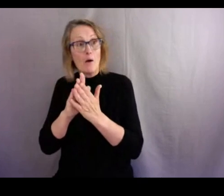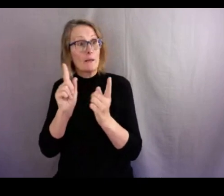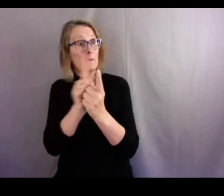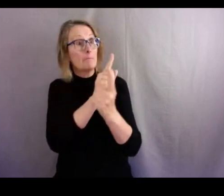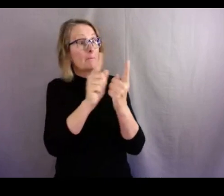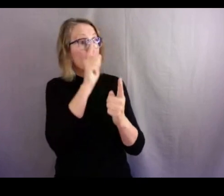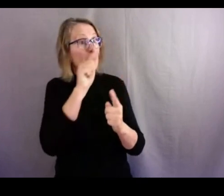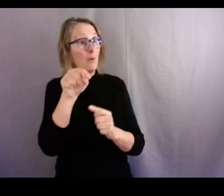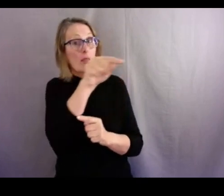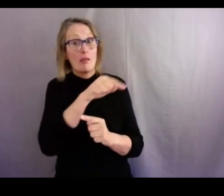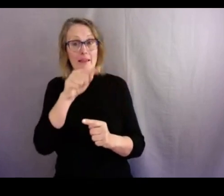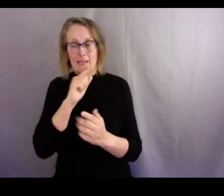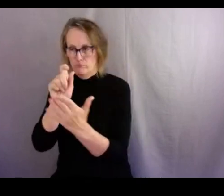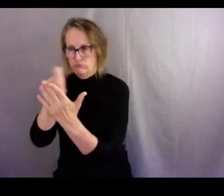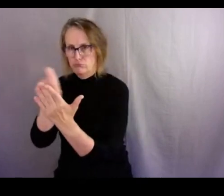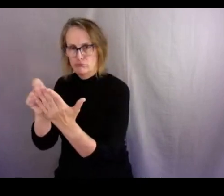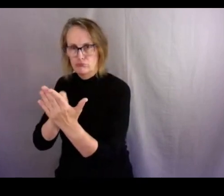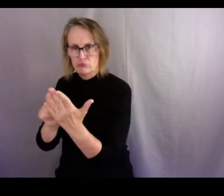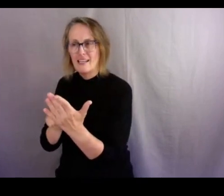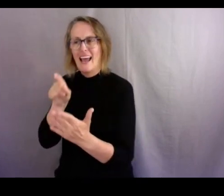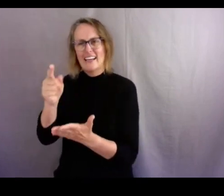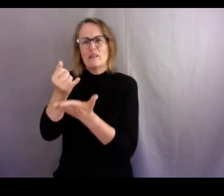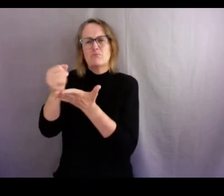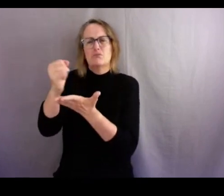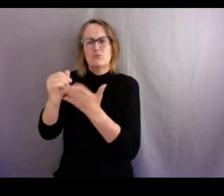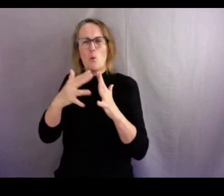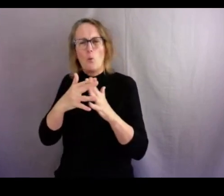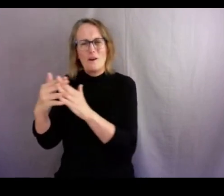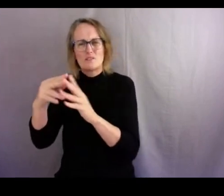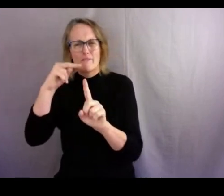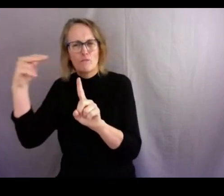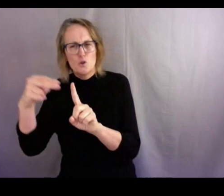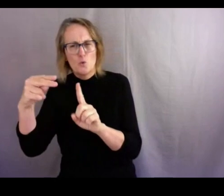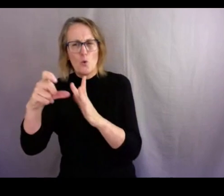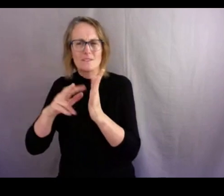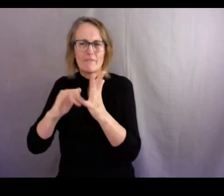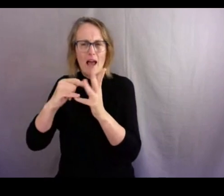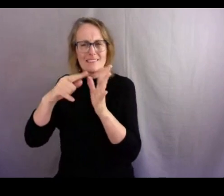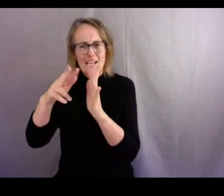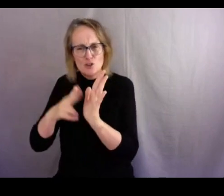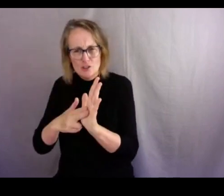in ridiculing western civilization with representative, criticising the colony and setting it